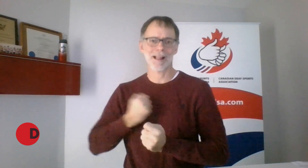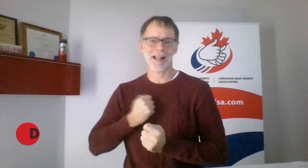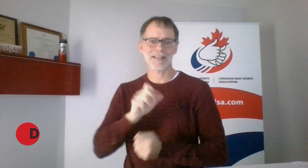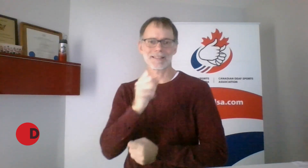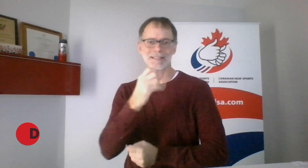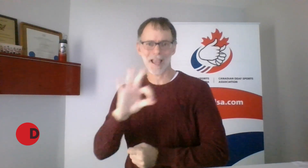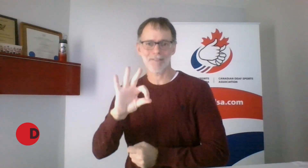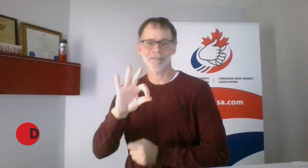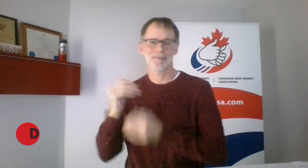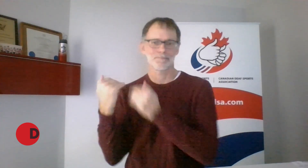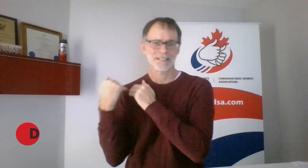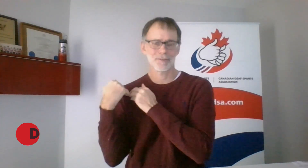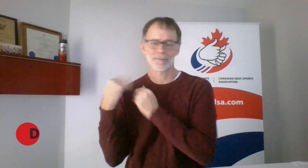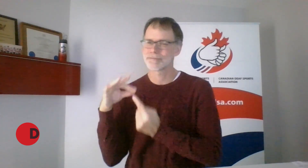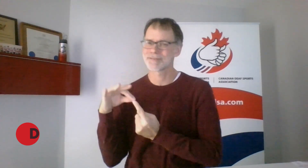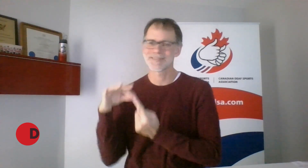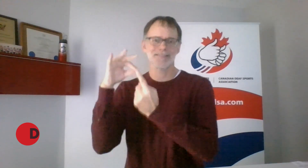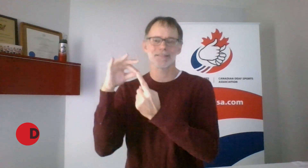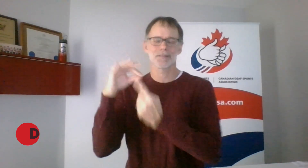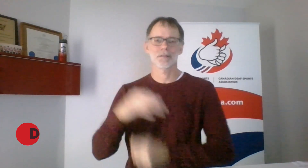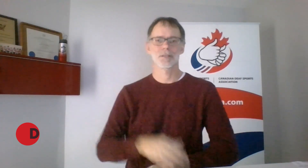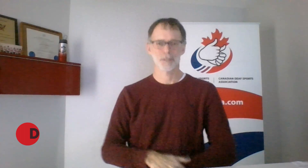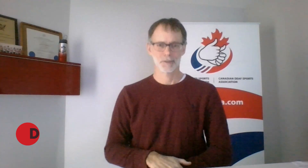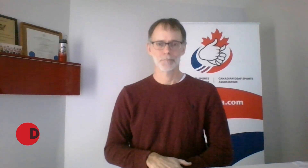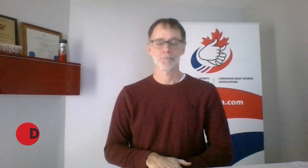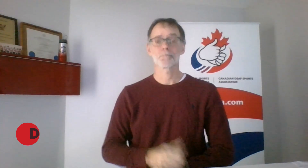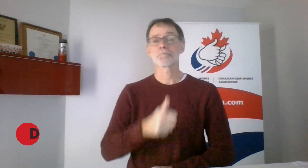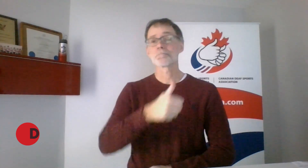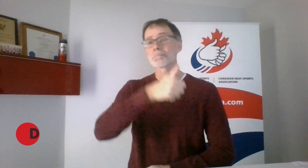for Team Canada and staff.